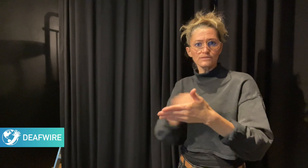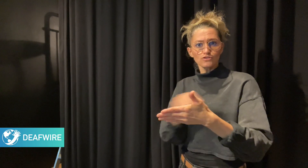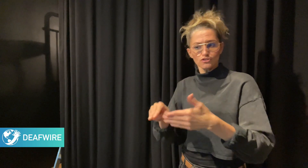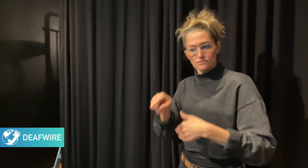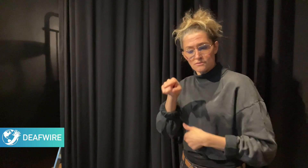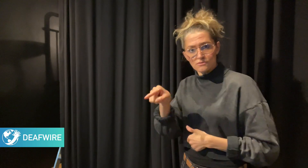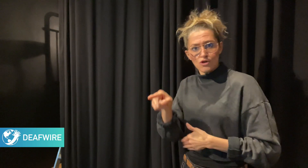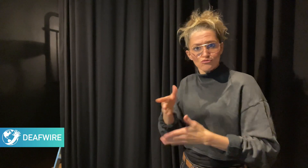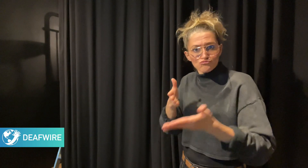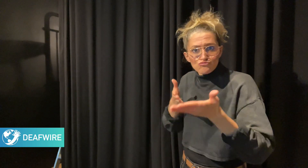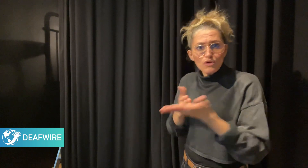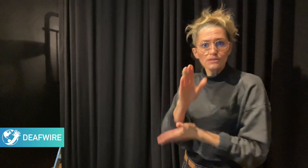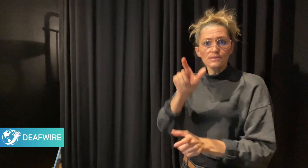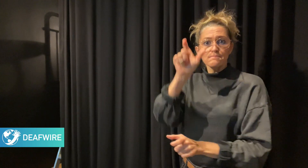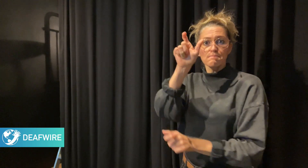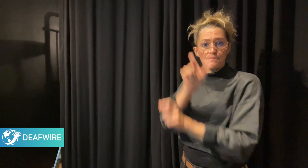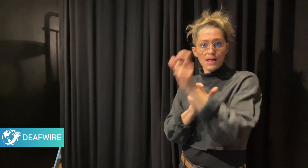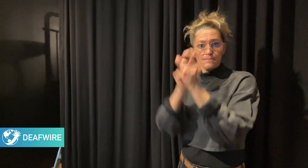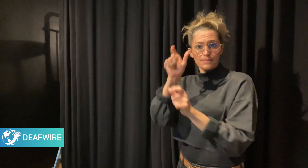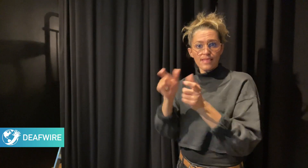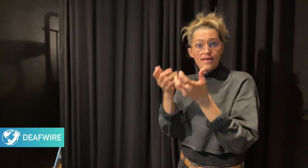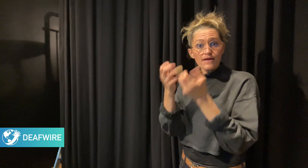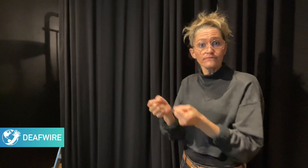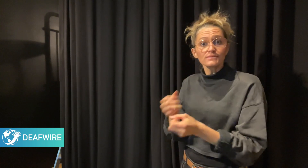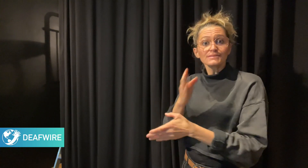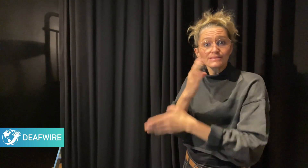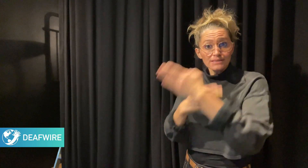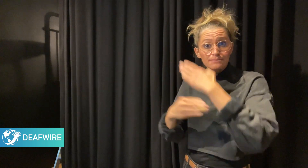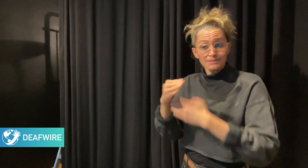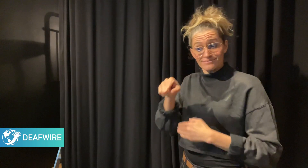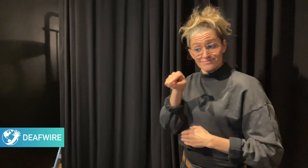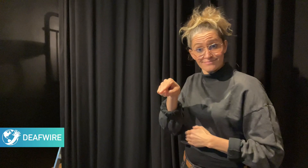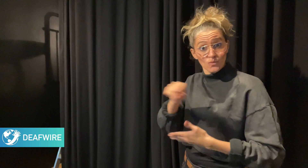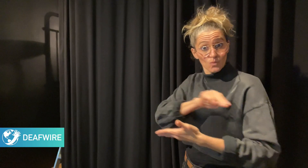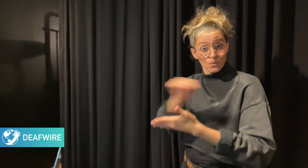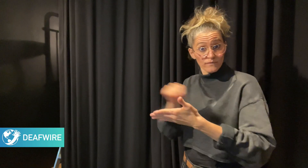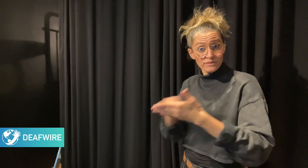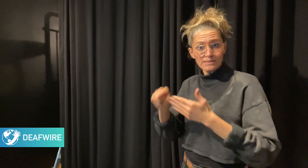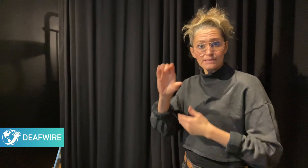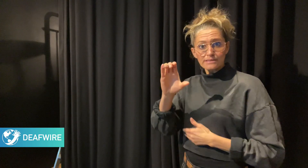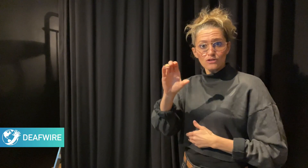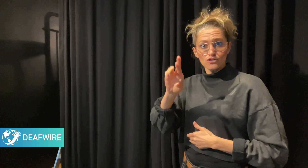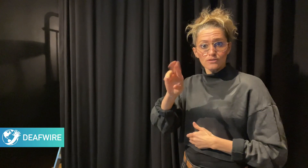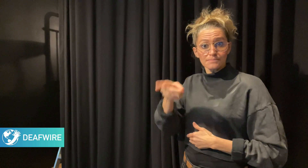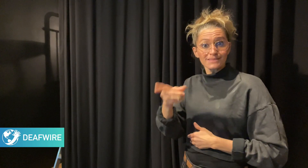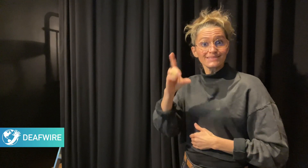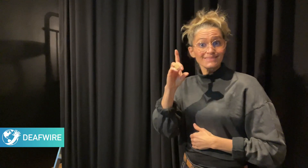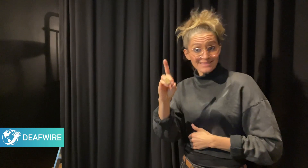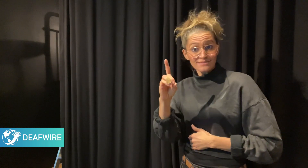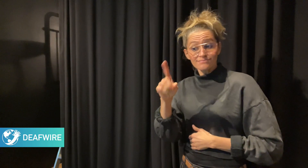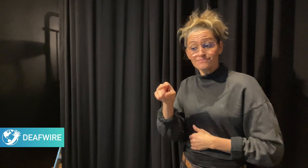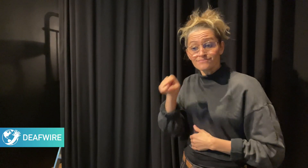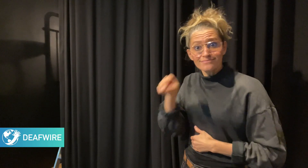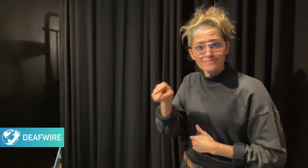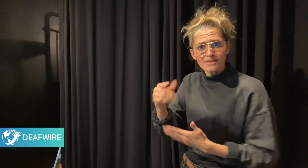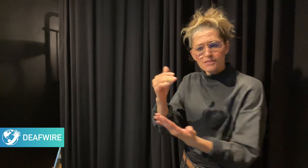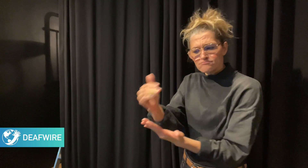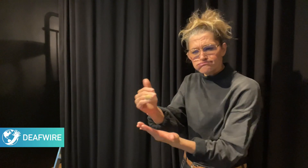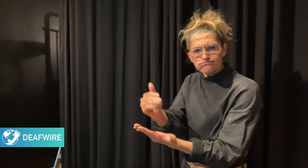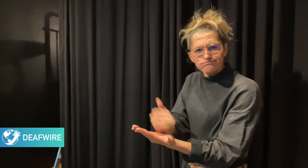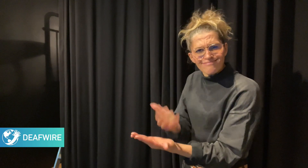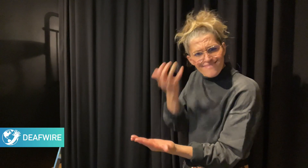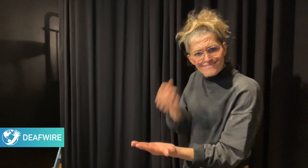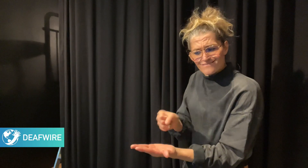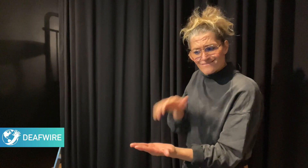of Peoples with Disabilities (CRPD), which ensures